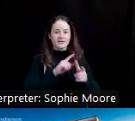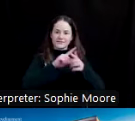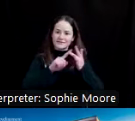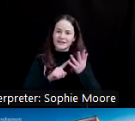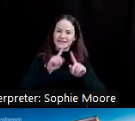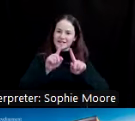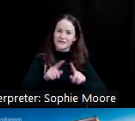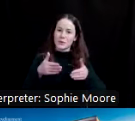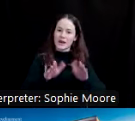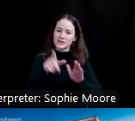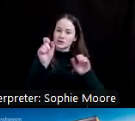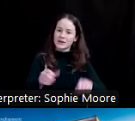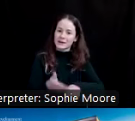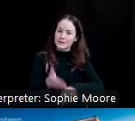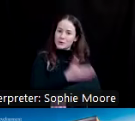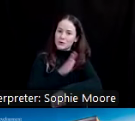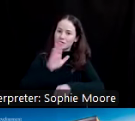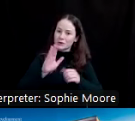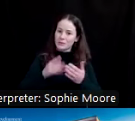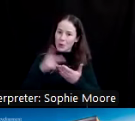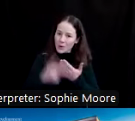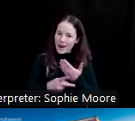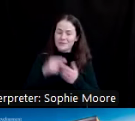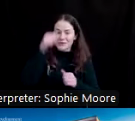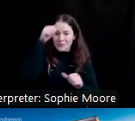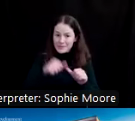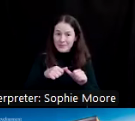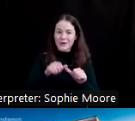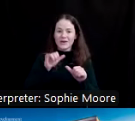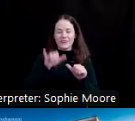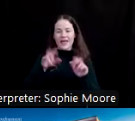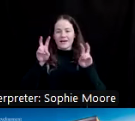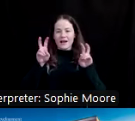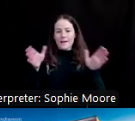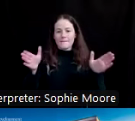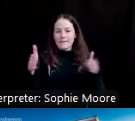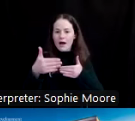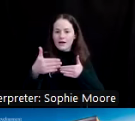take that box. Don't put anybody in it. If anything, use it to elevate them and give them the opportunity to be active